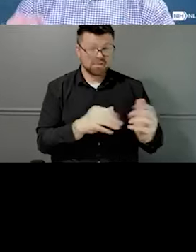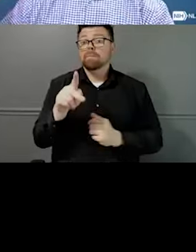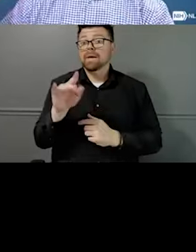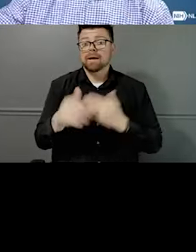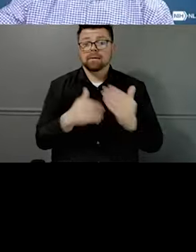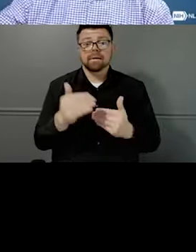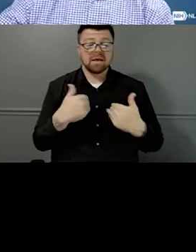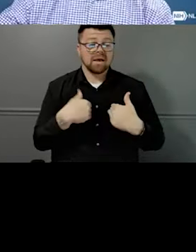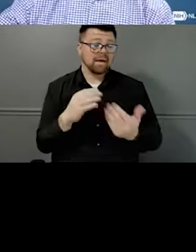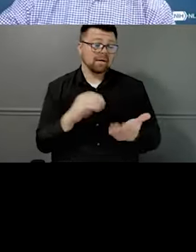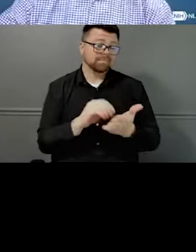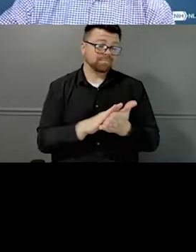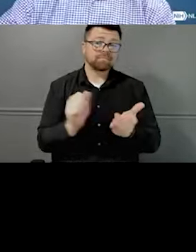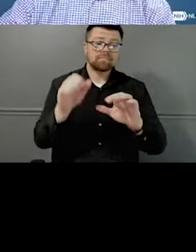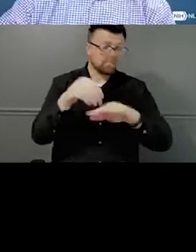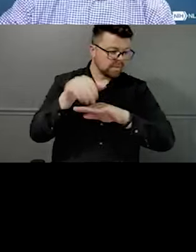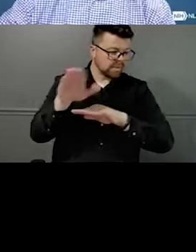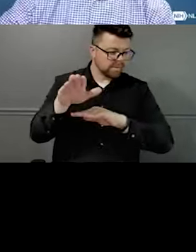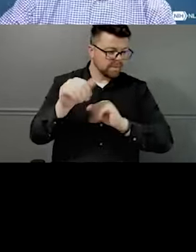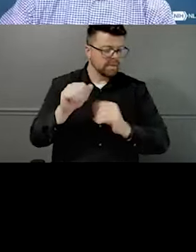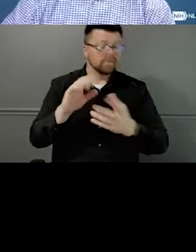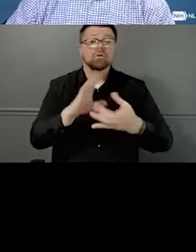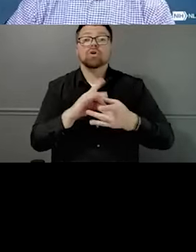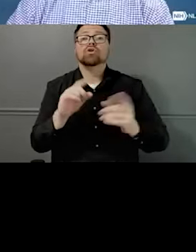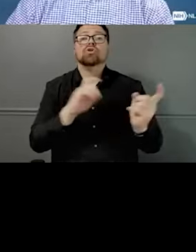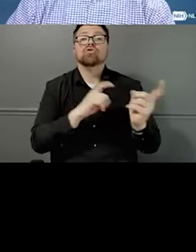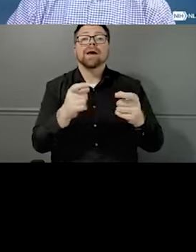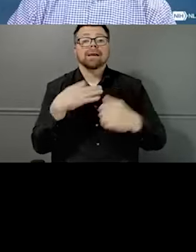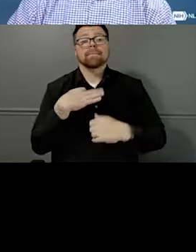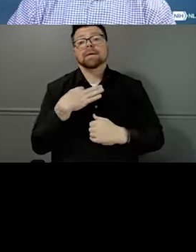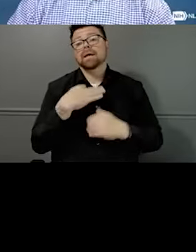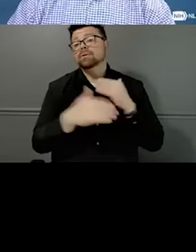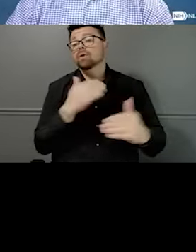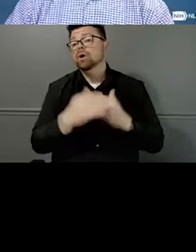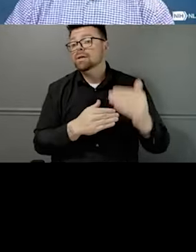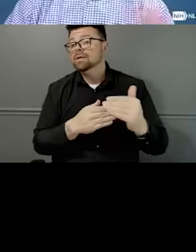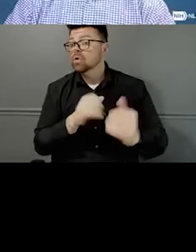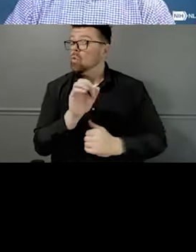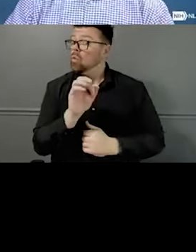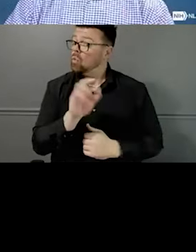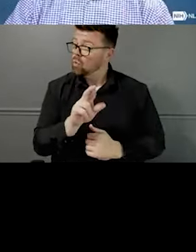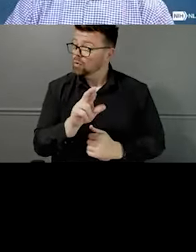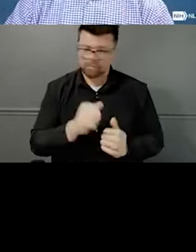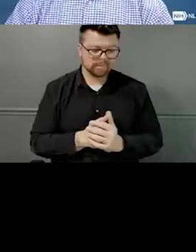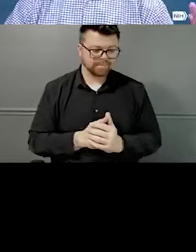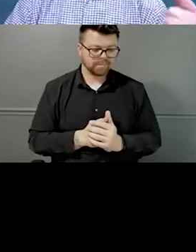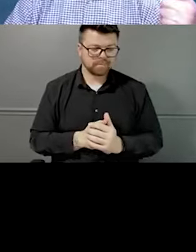They can submit it as part of the grant application process or the delegate at that point can